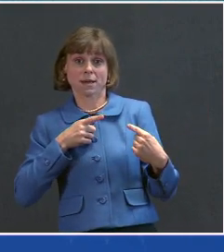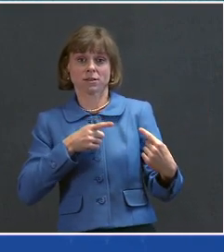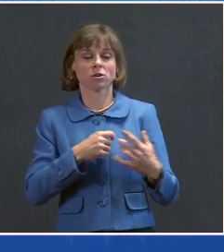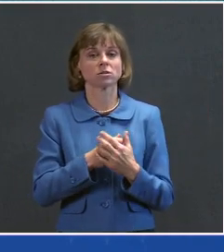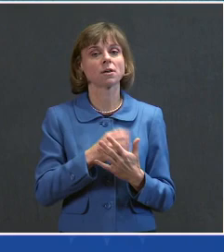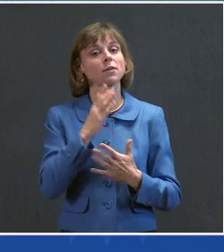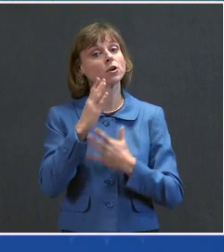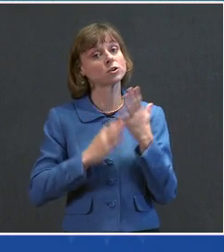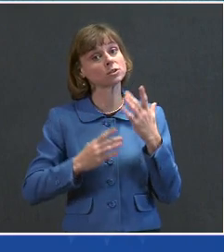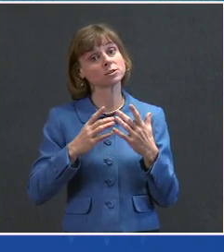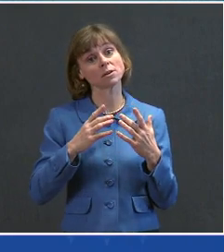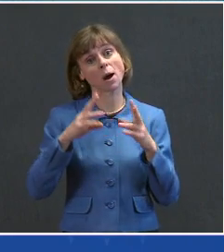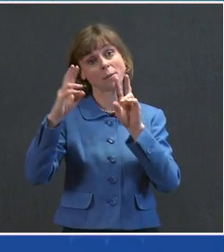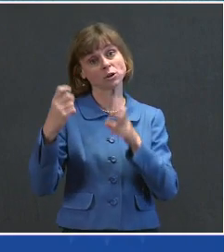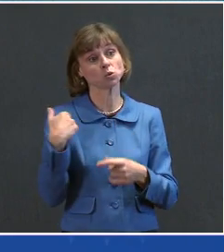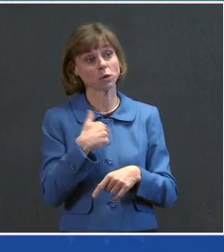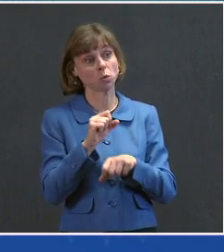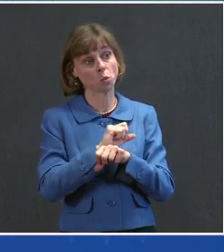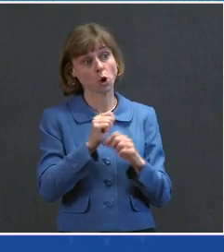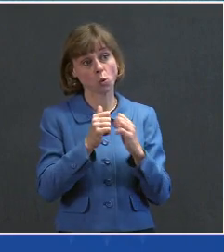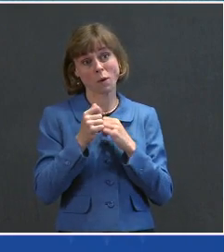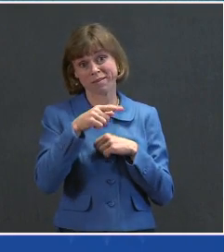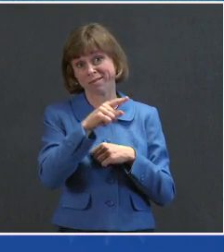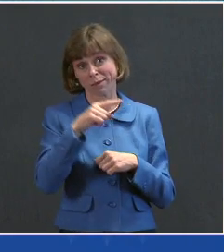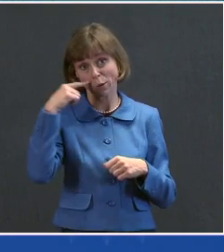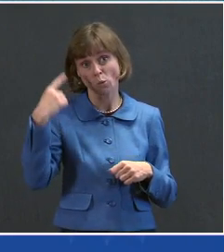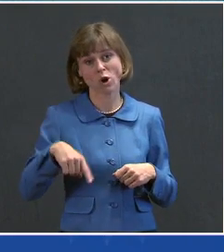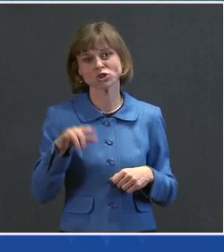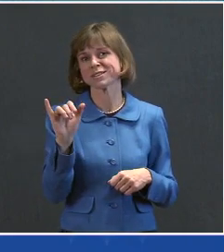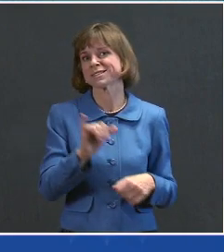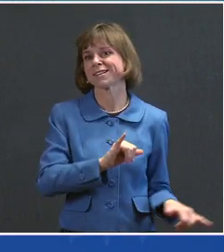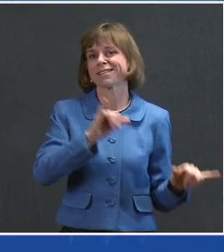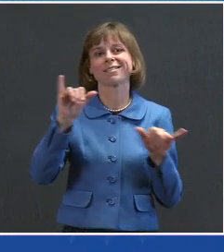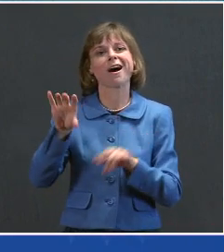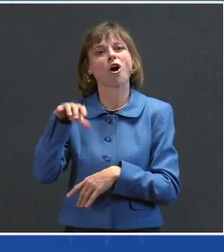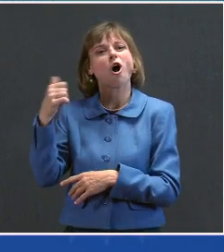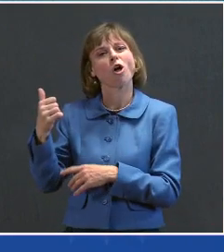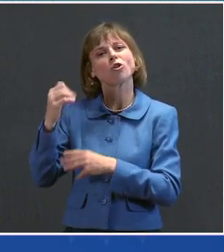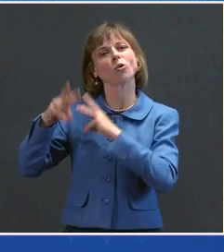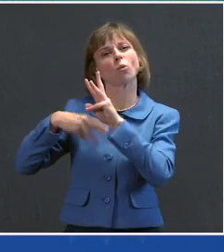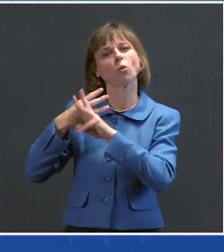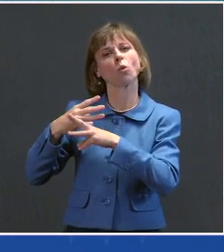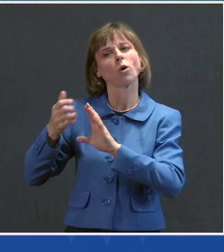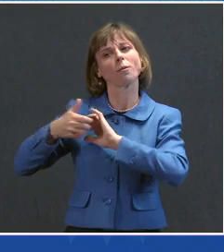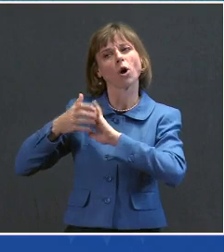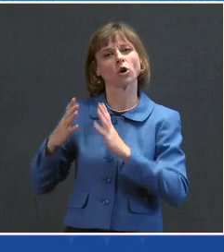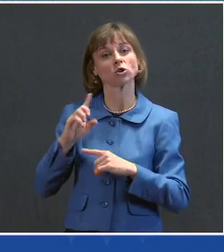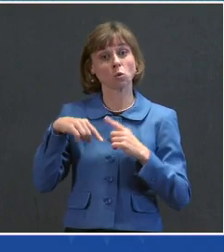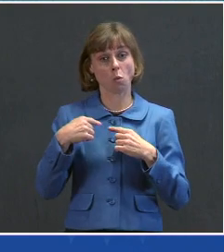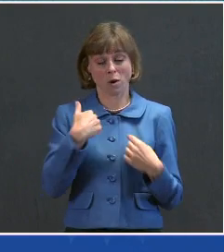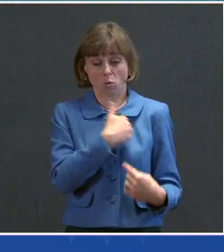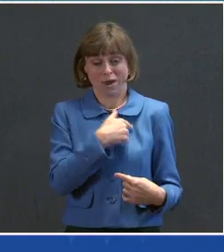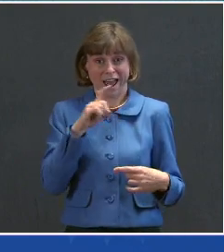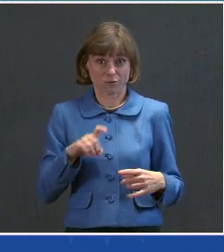as we would with most global partners, in -- when we need to take steps that are in the interest of the United States. The Press: And just one more, if I may.